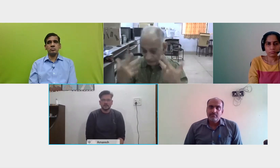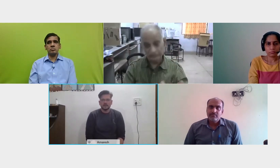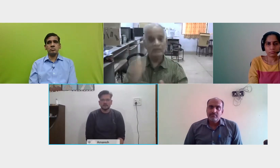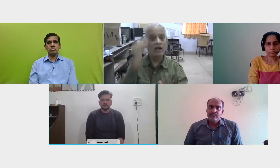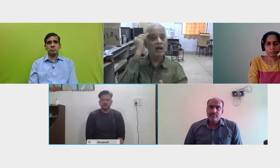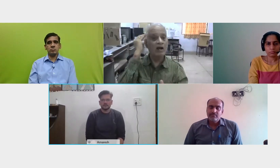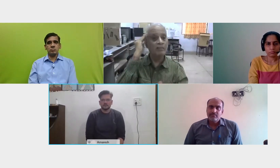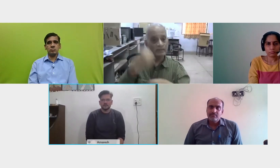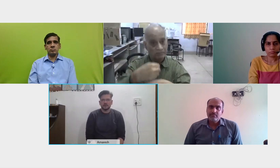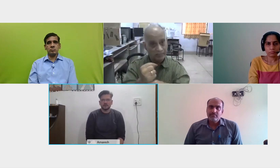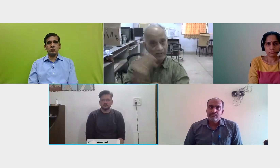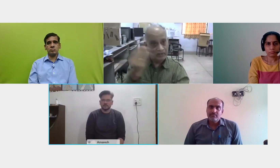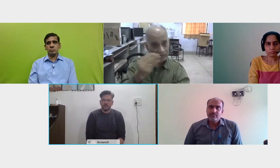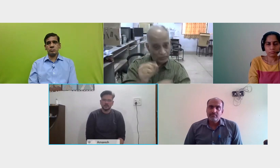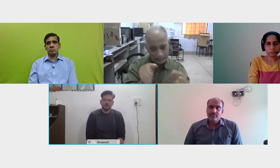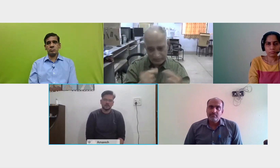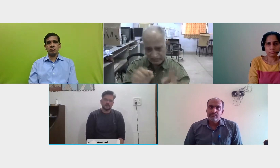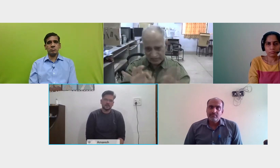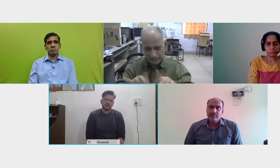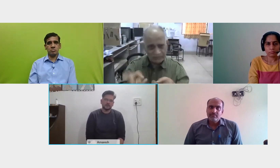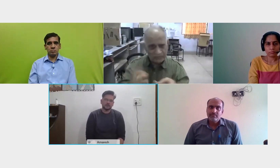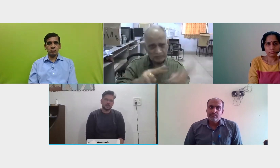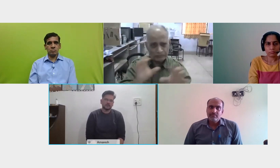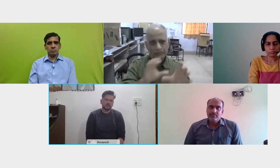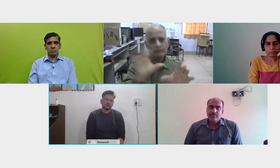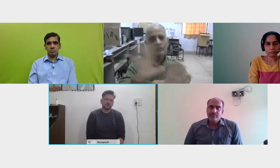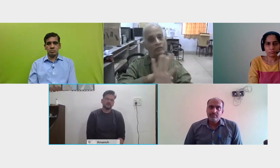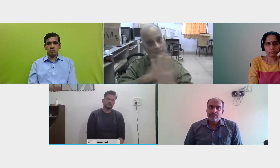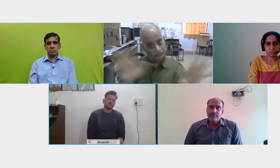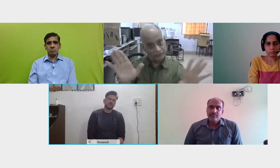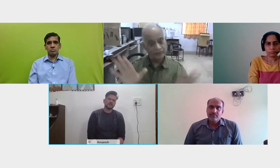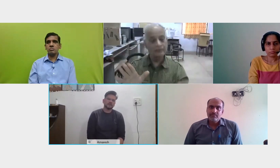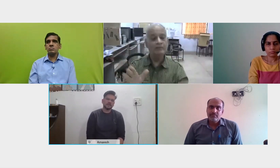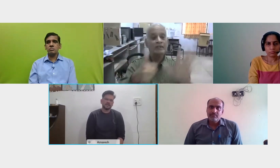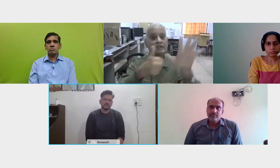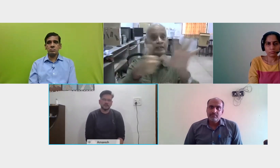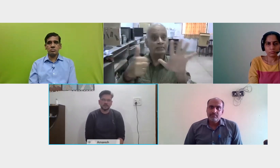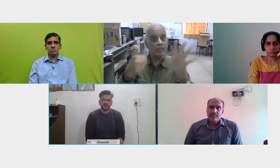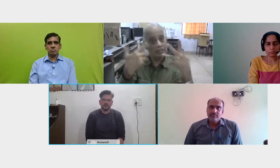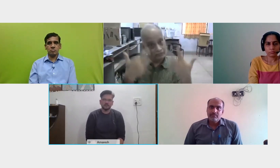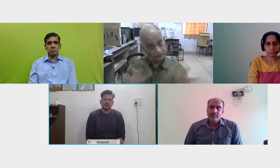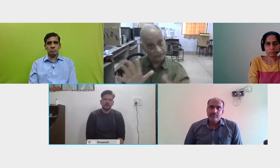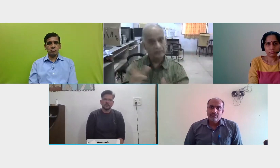and move them separately and it took a lot of time you know like around three-four hours